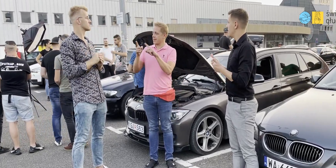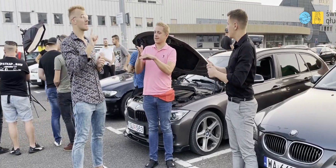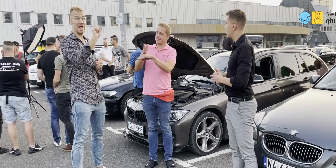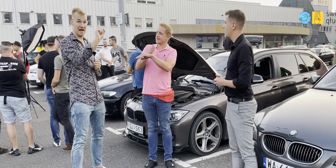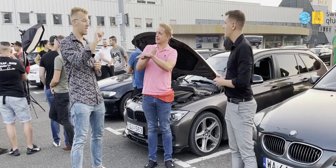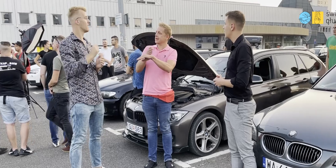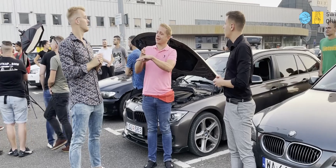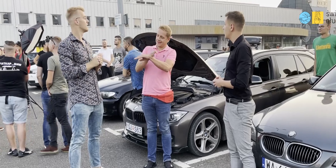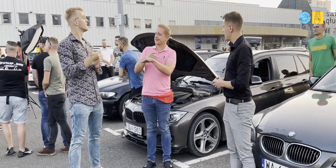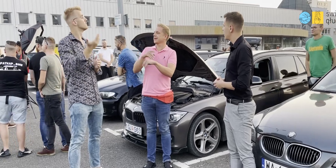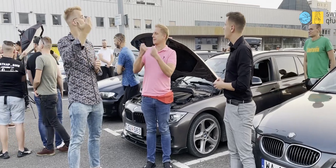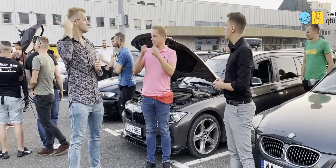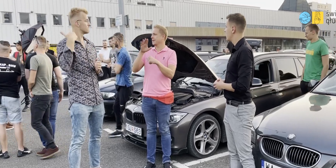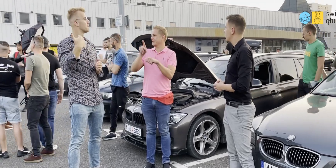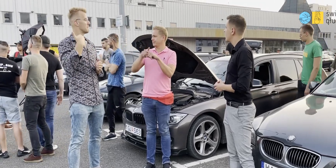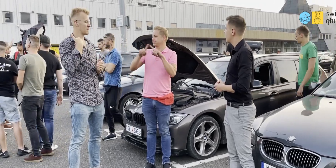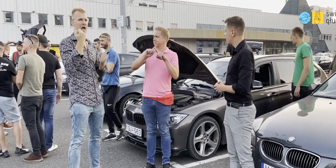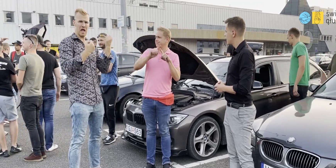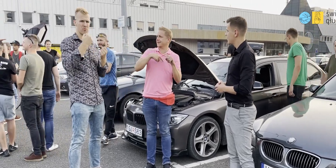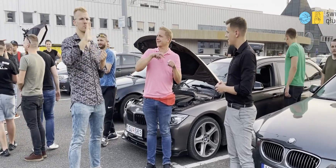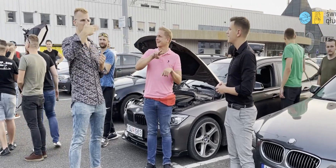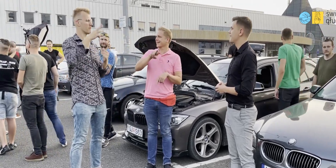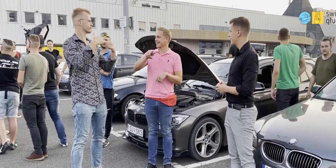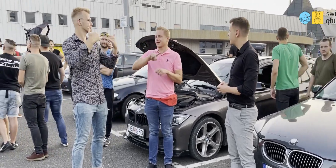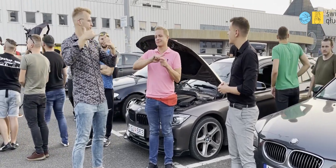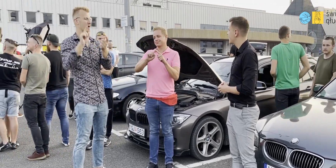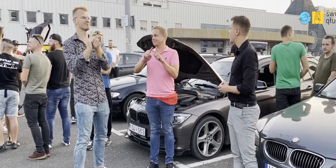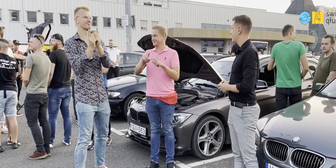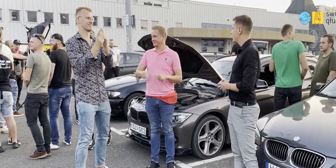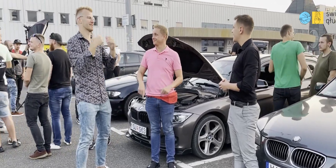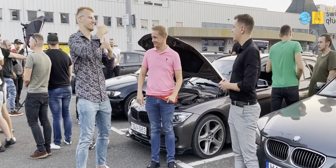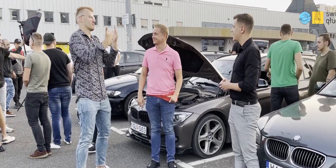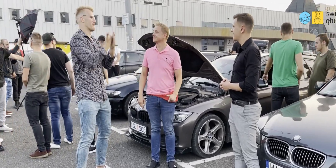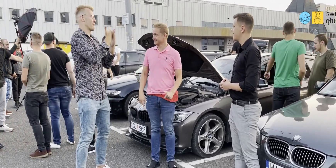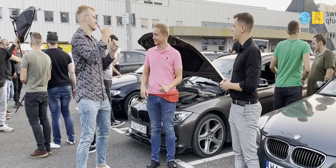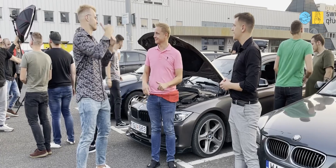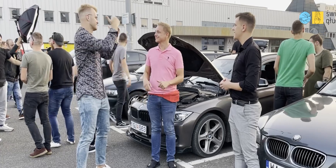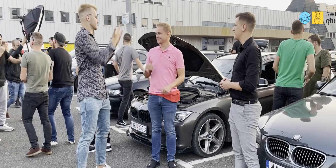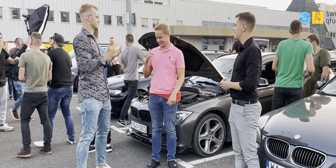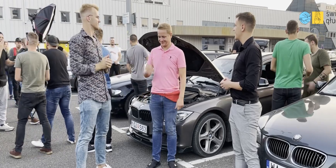but before that, I also had a BMW.